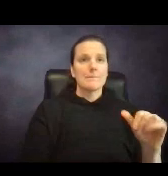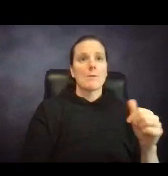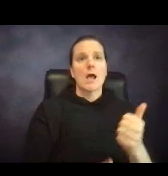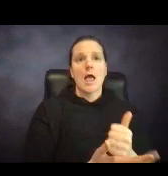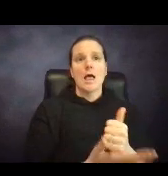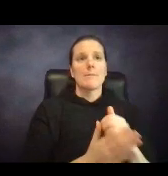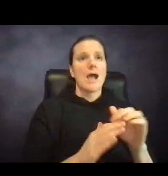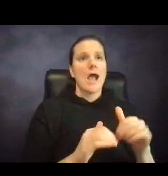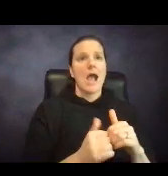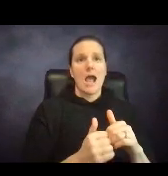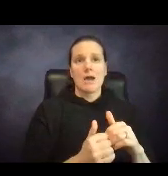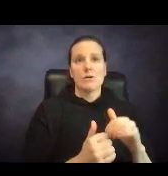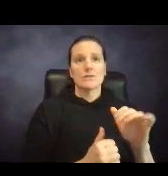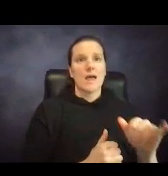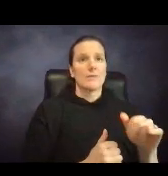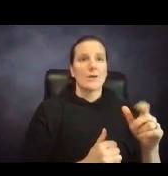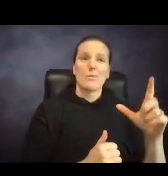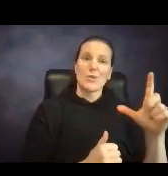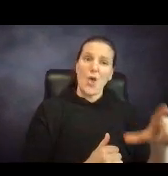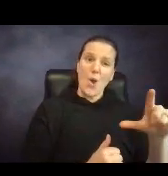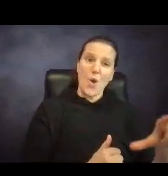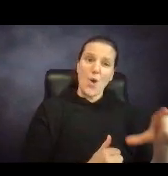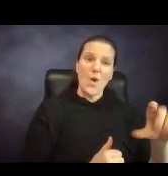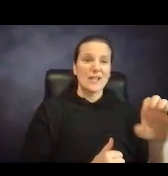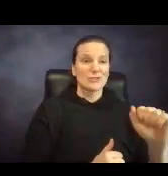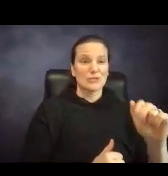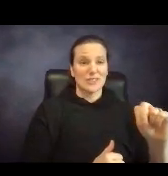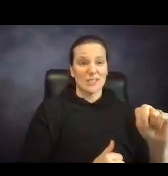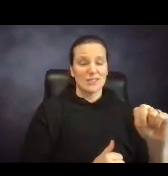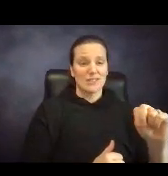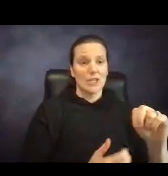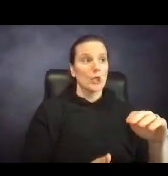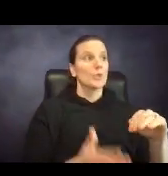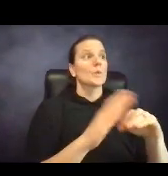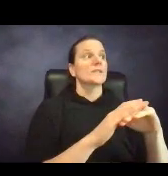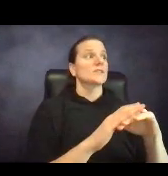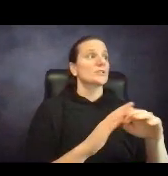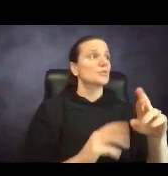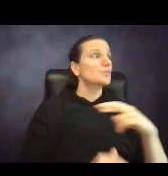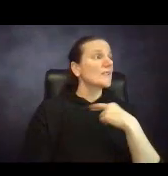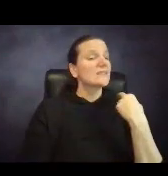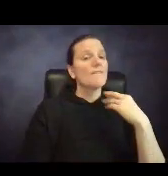So low estrogen increases your risk of osteoporosis. And we'll talk about that in a minute too.